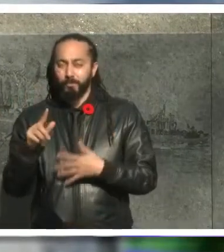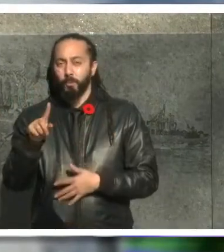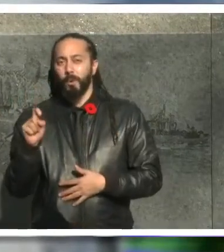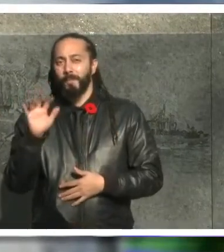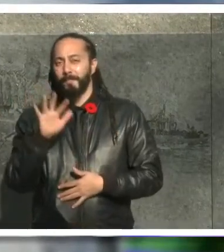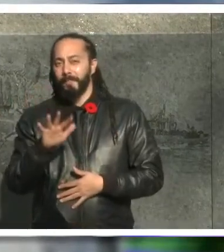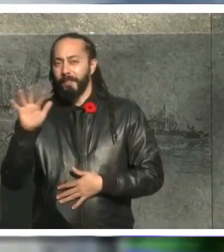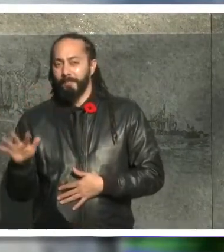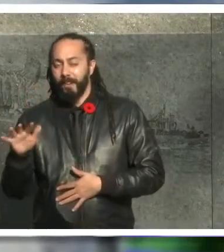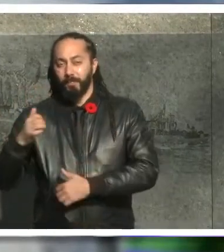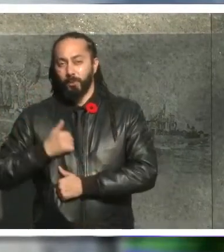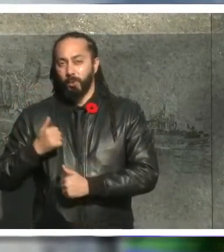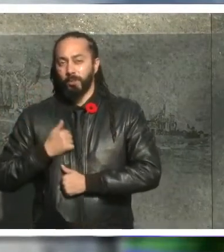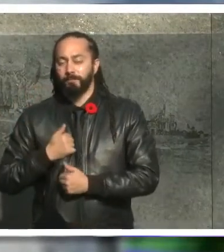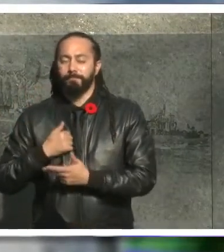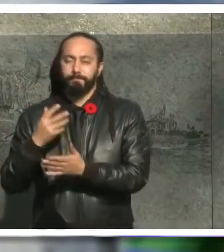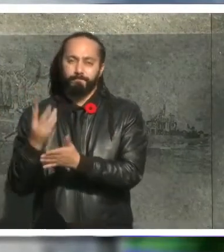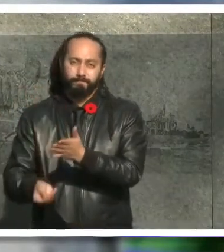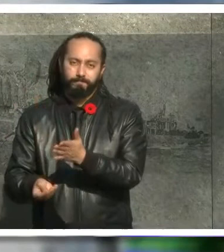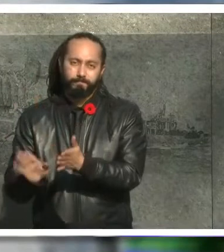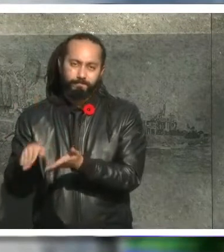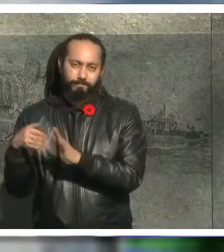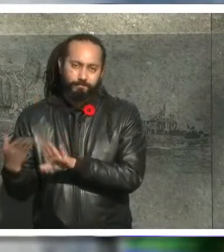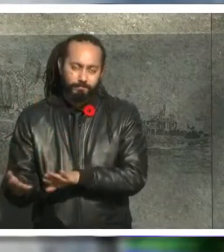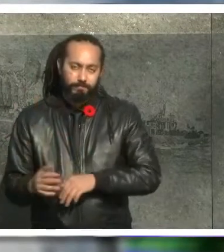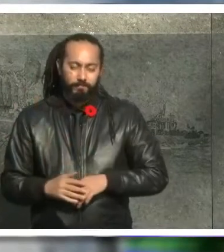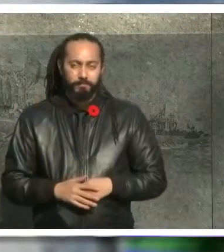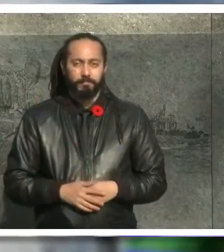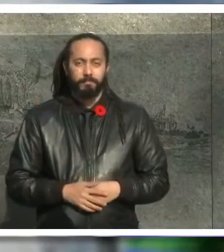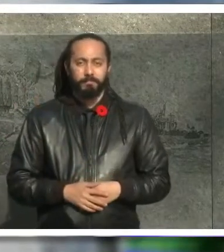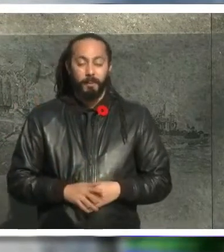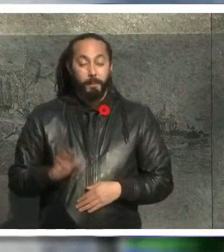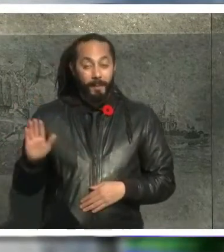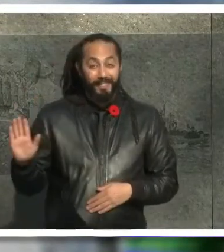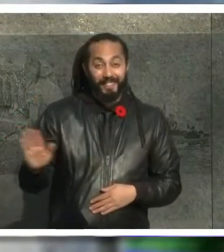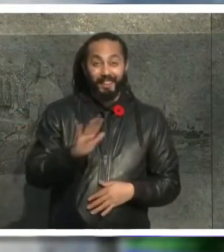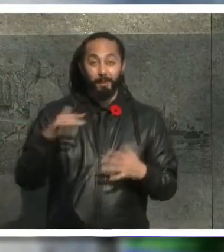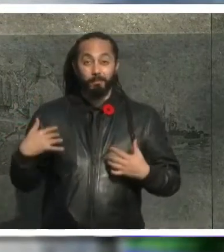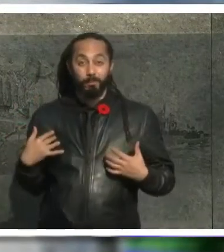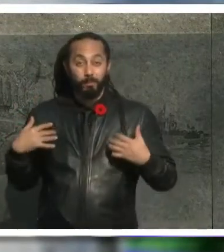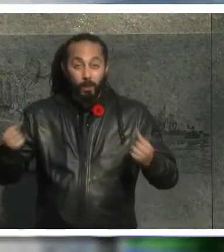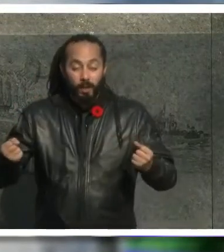155 soldiers lost their lives. To their courageous actions they brought peace to the world